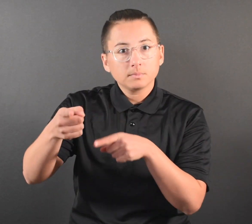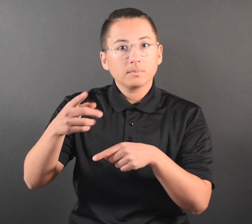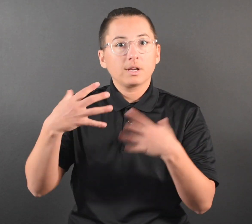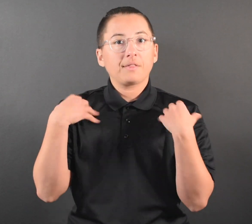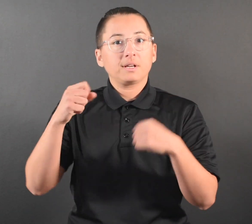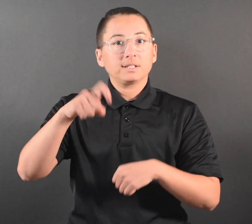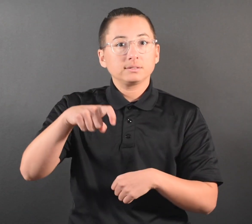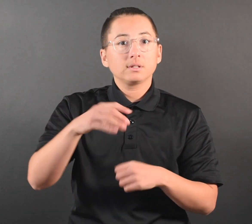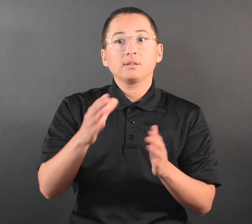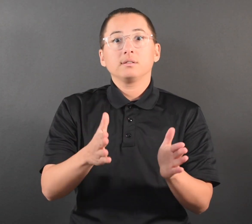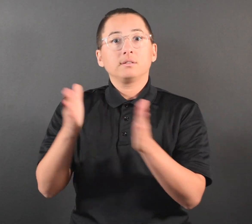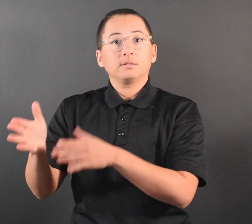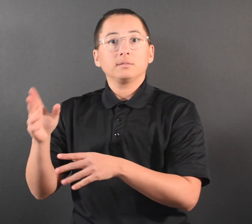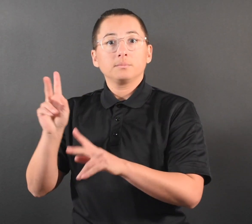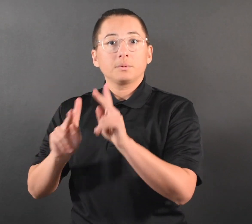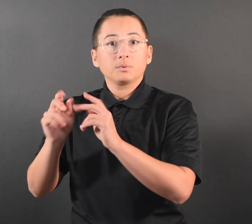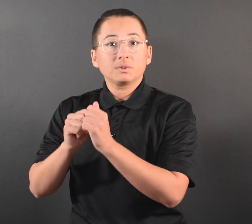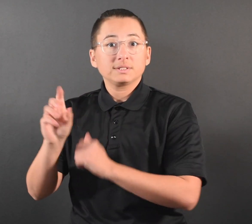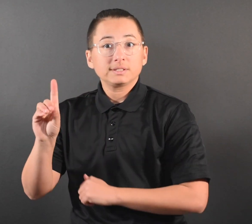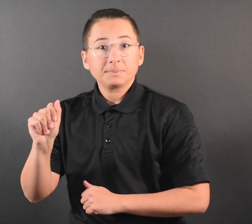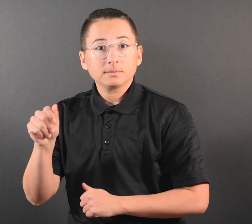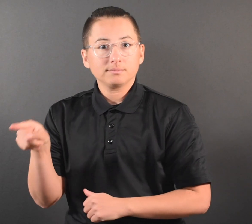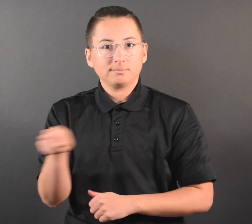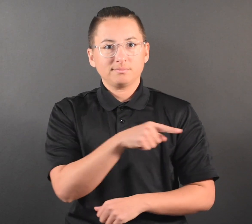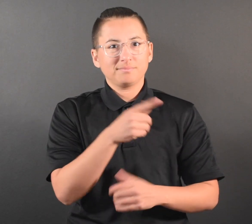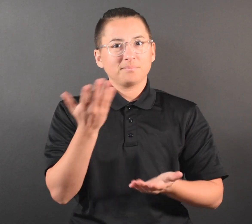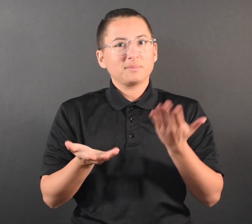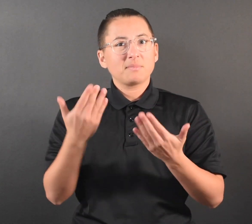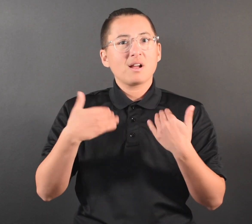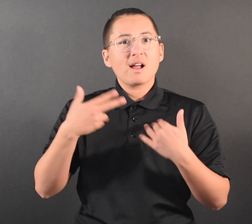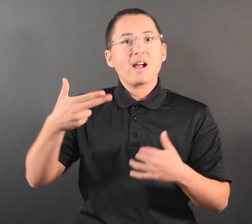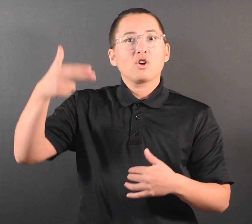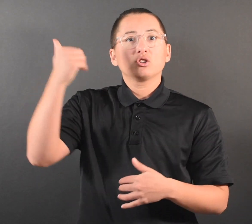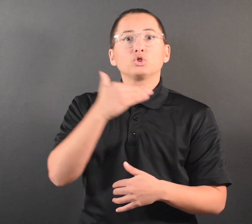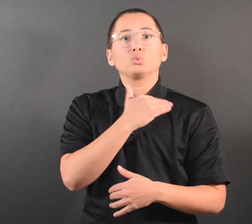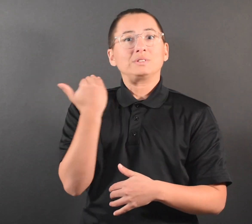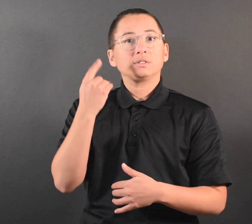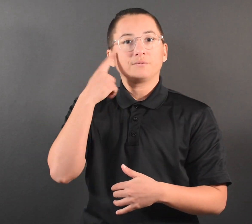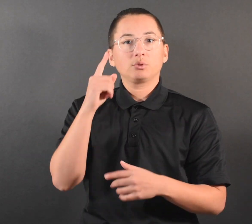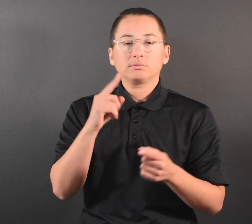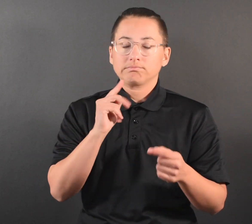and disabilities may be at higher risk for more severe illness from COVID-19,